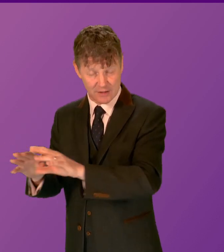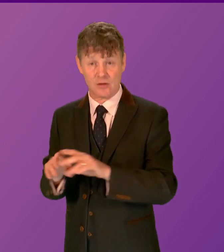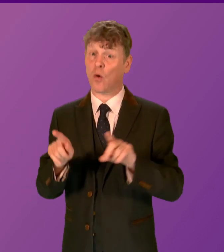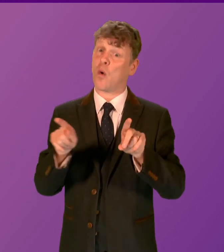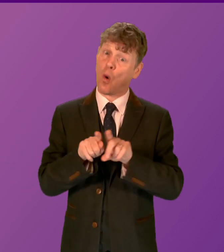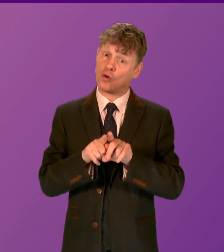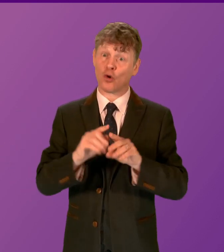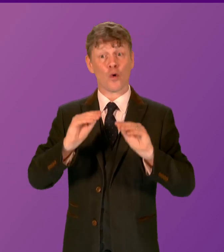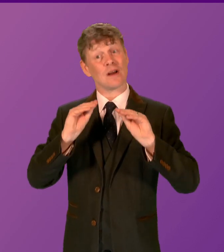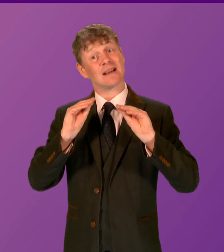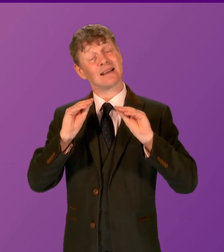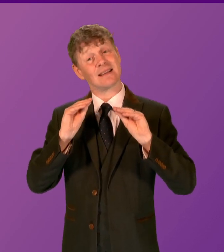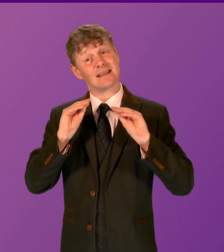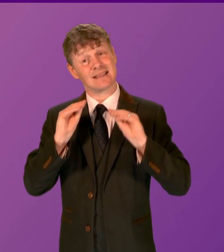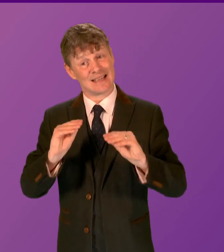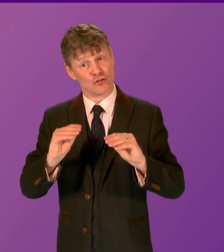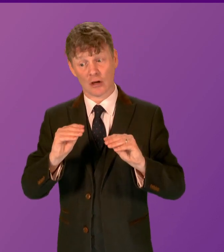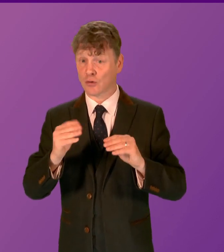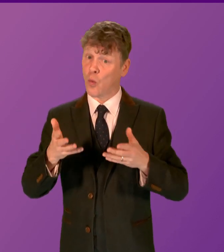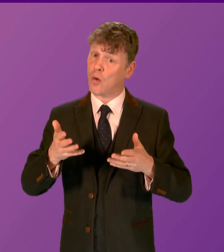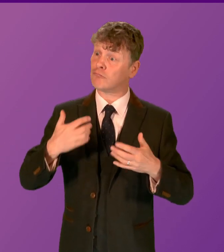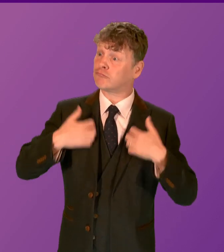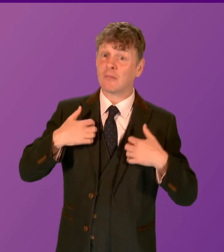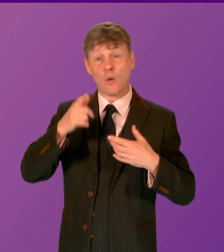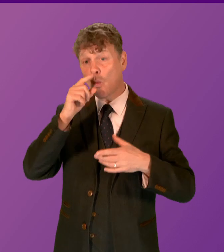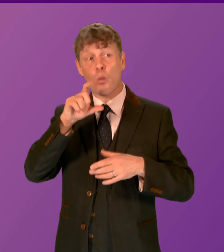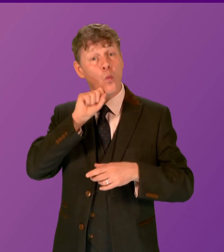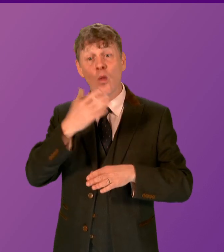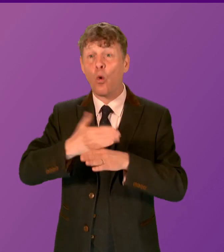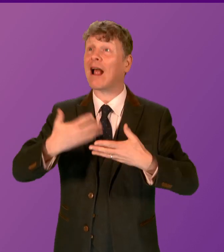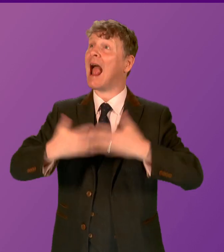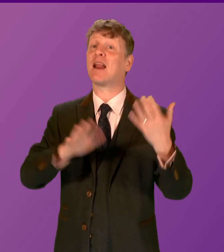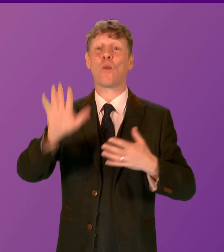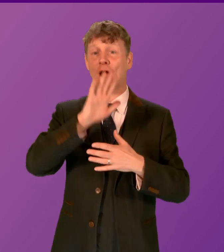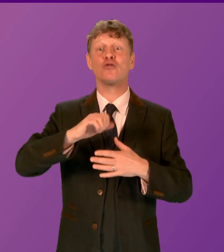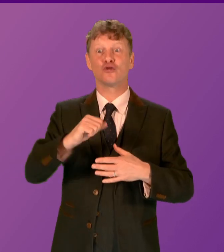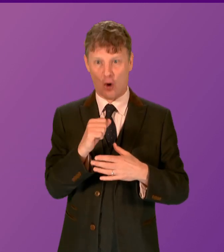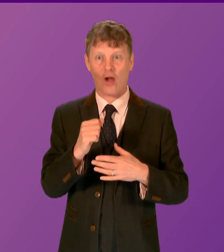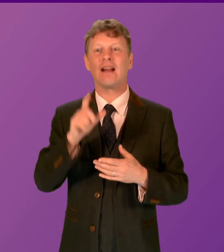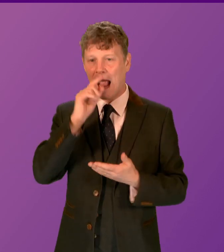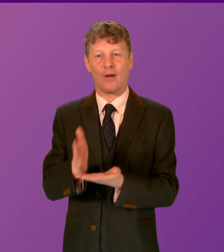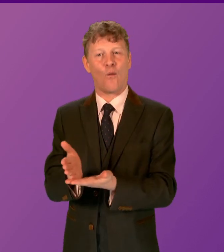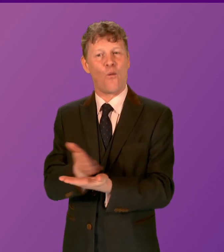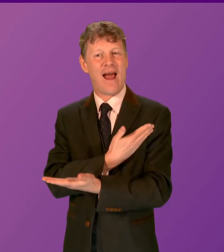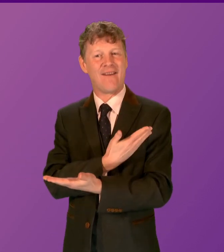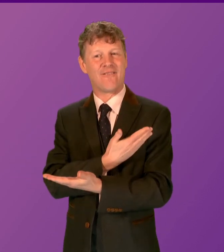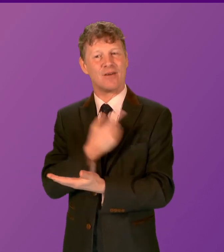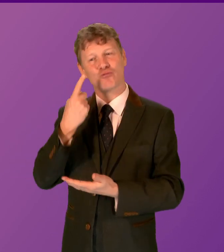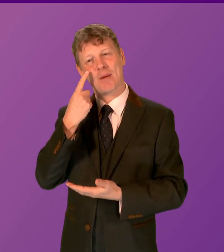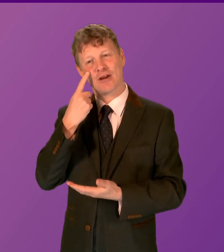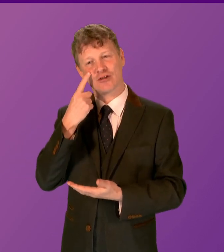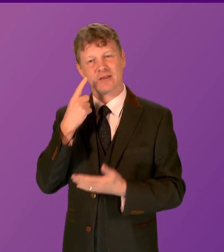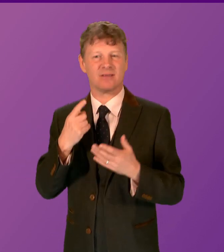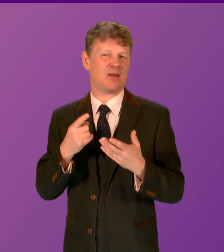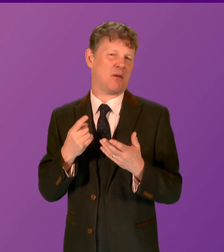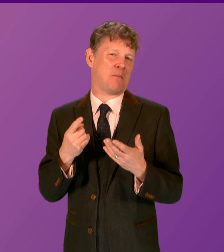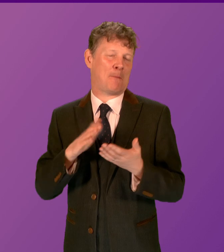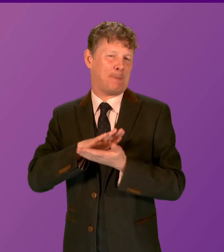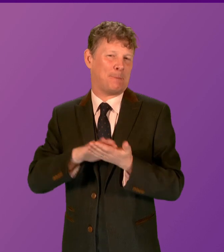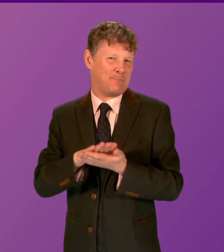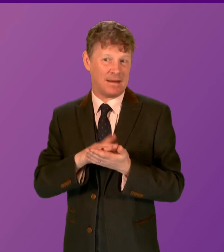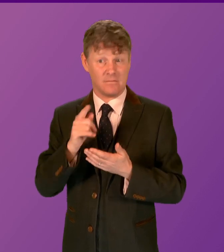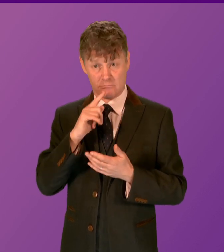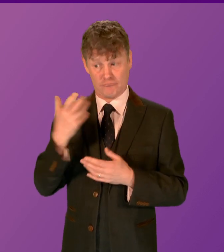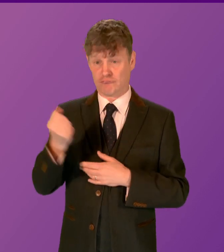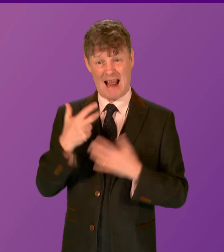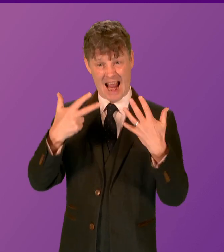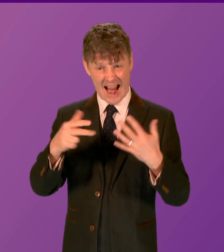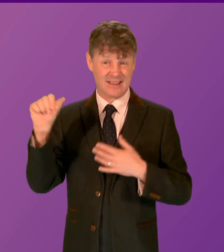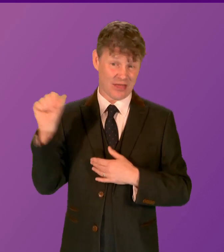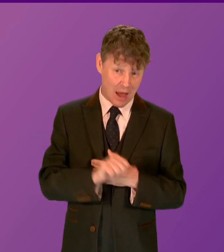complete their probation anywhere in Scotland can receive up to £8,000.